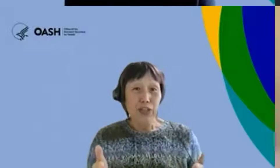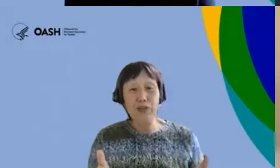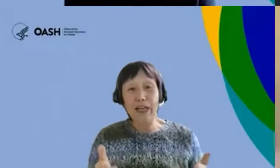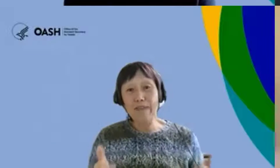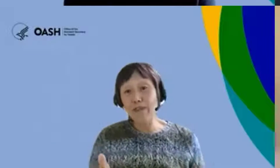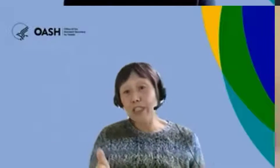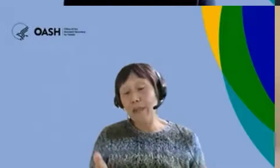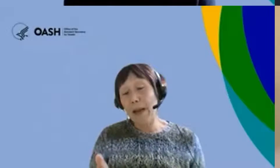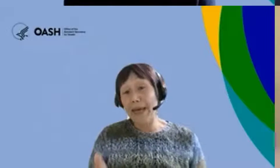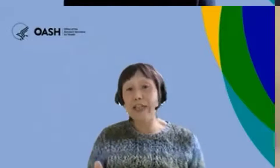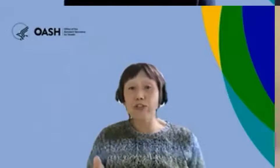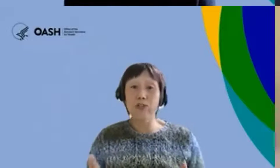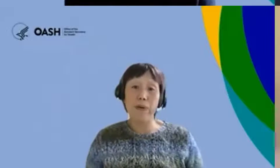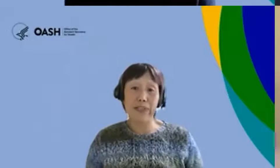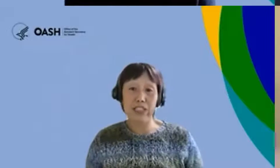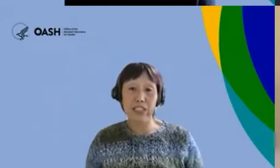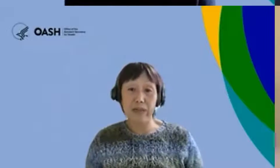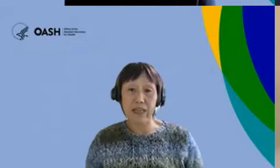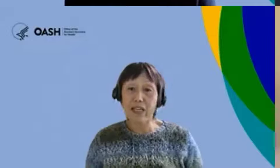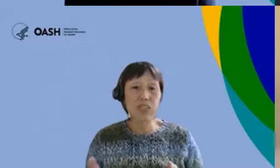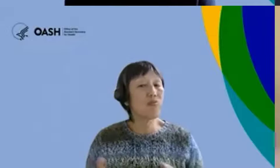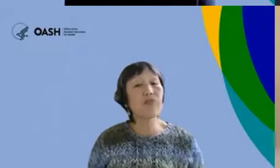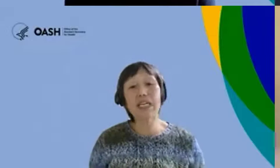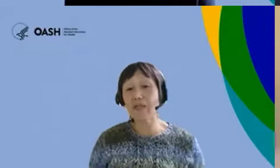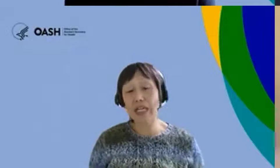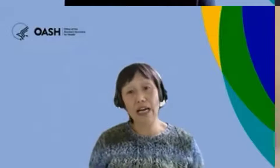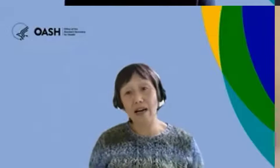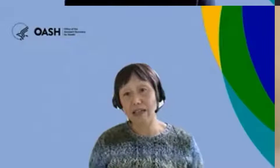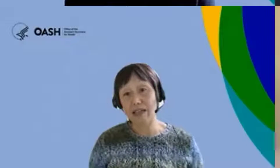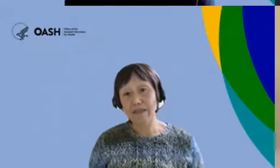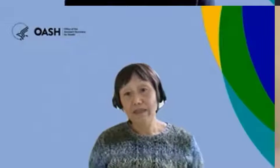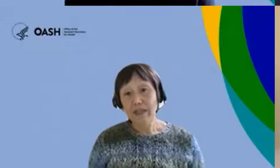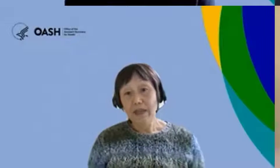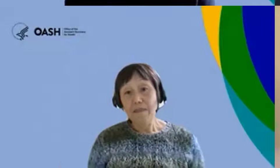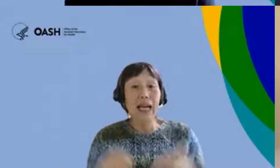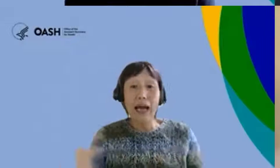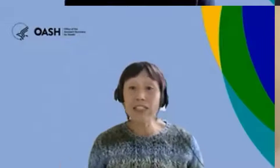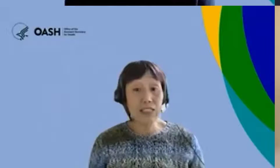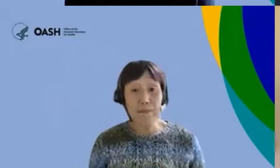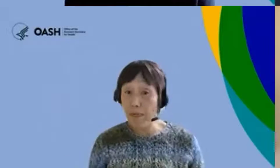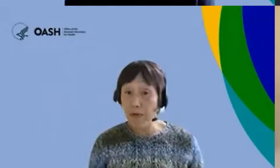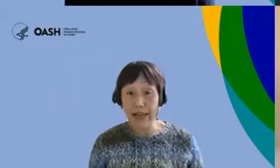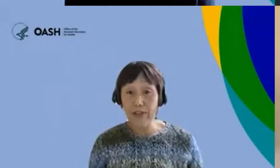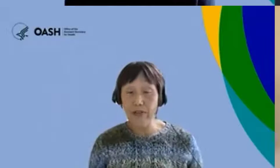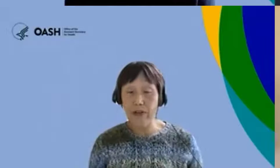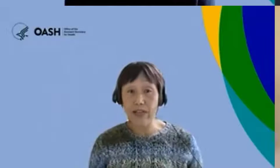to influence my patient to participate. It's really, really hard, but some people can do it,